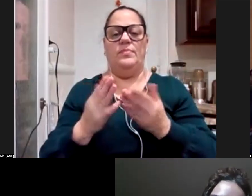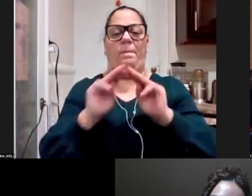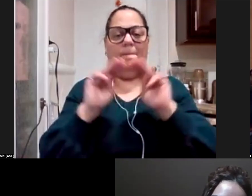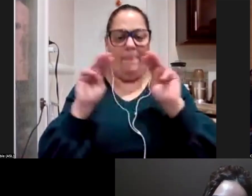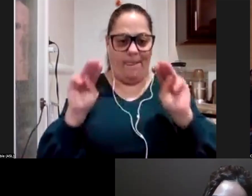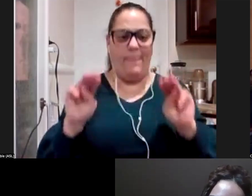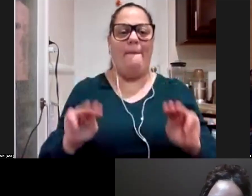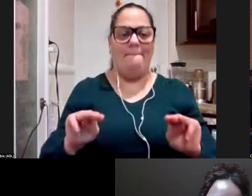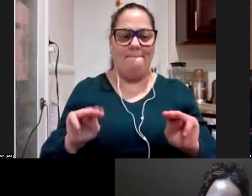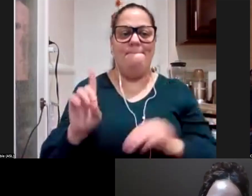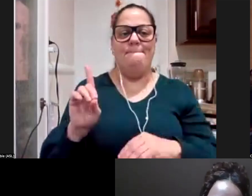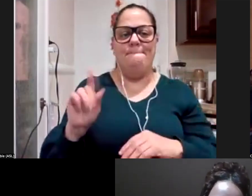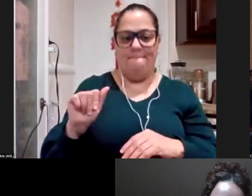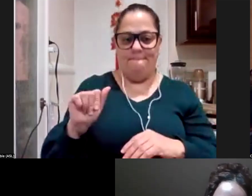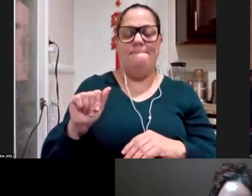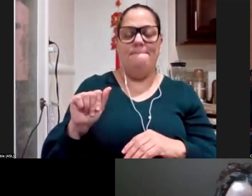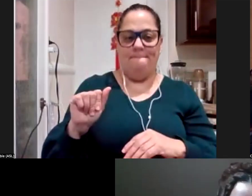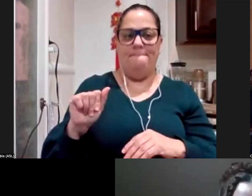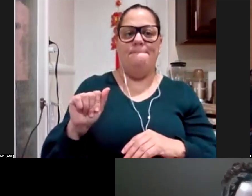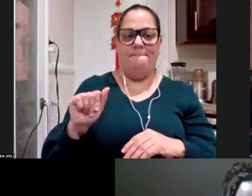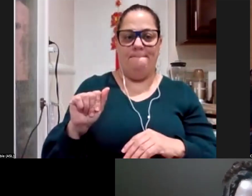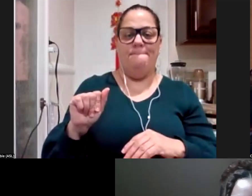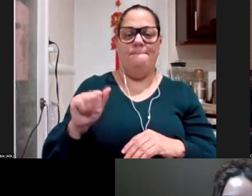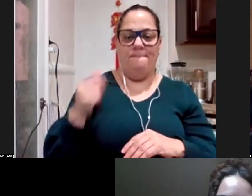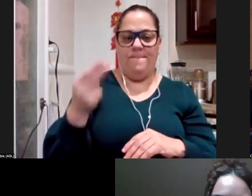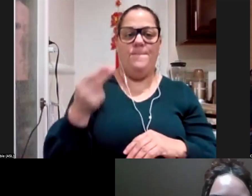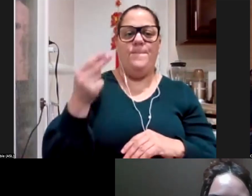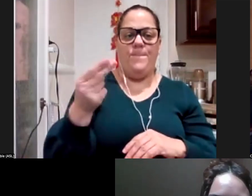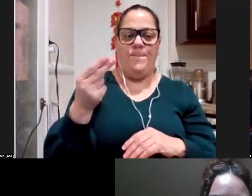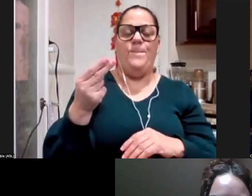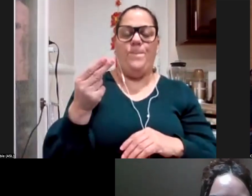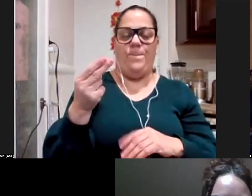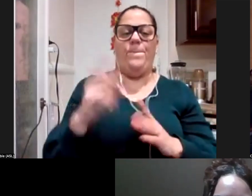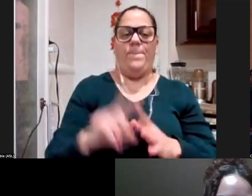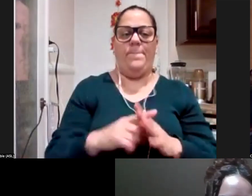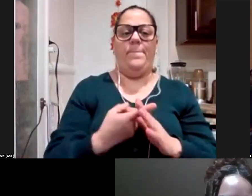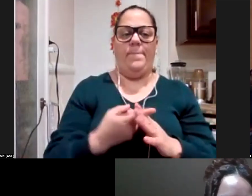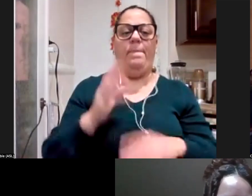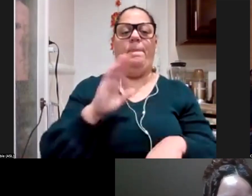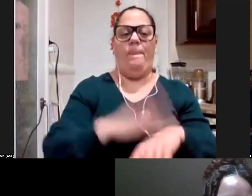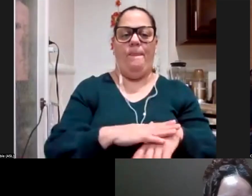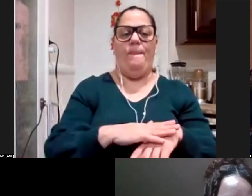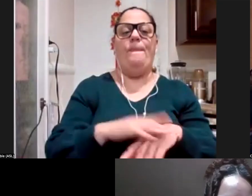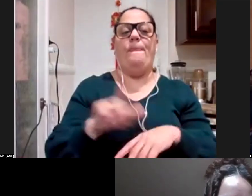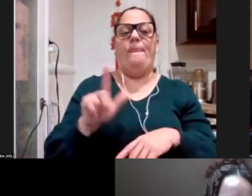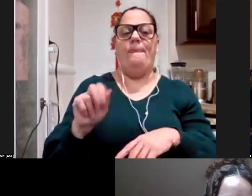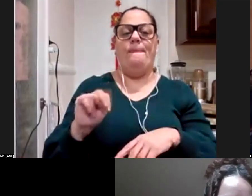disability art the museum of disability history to life uh on Long Island. Um and she reached out